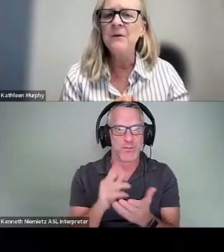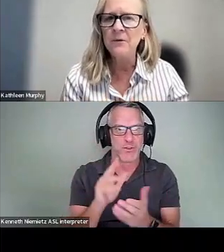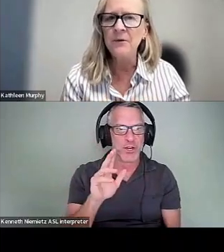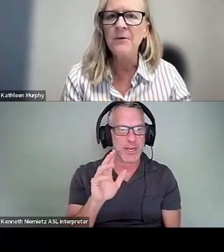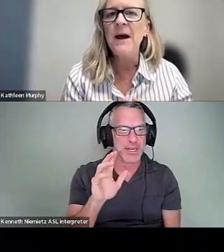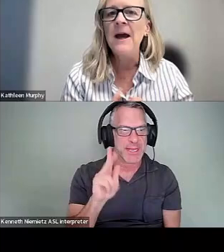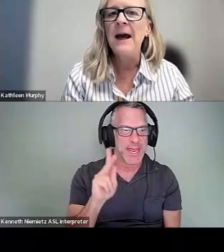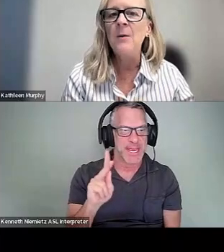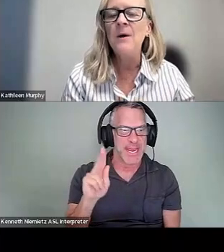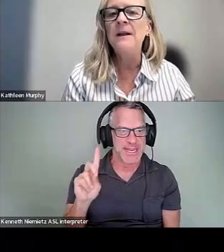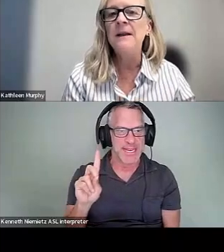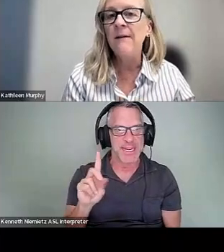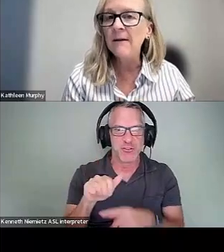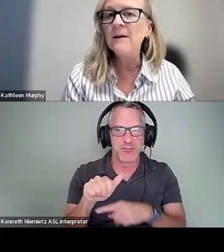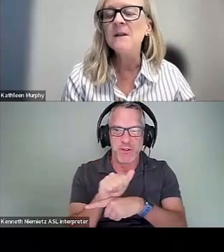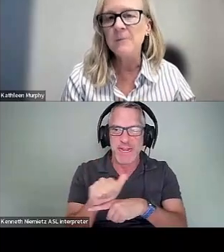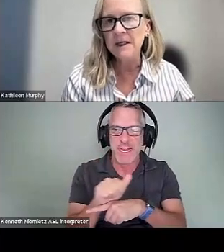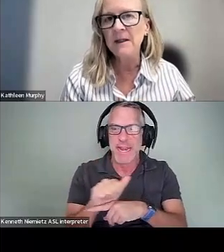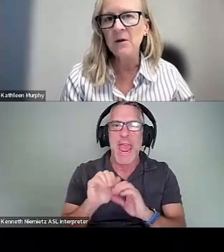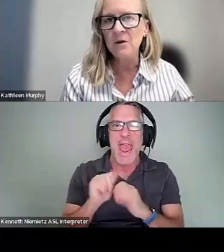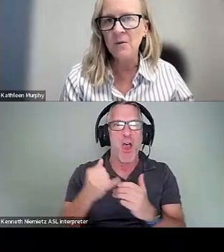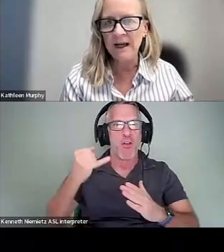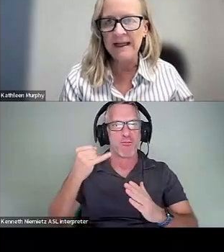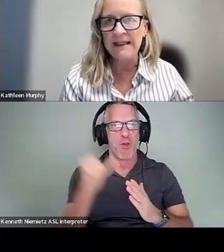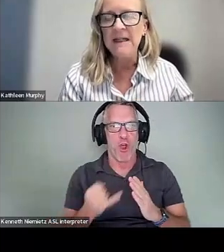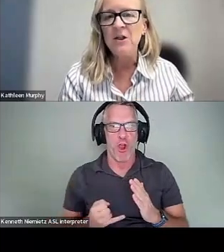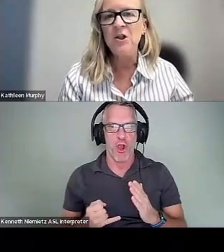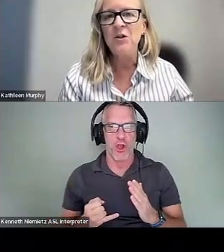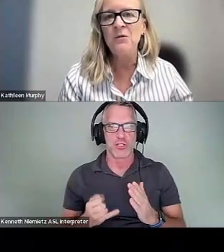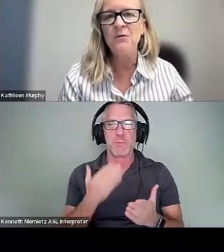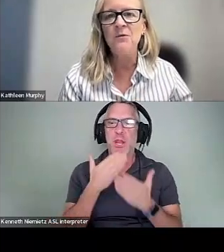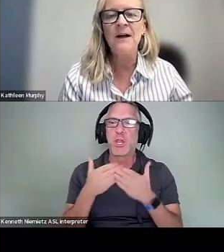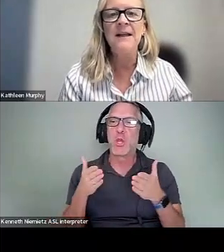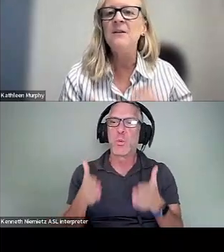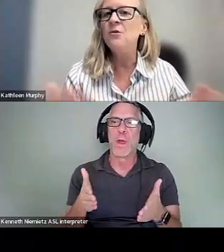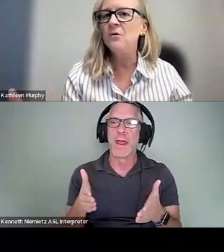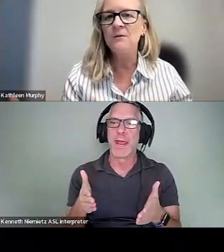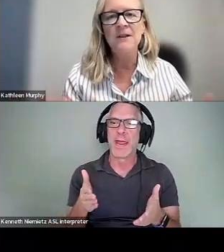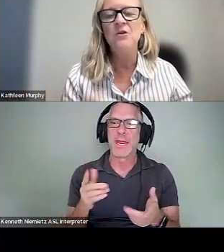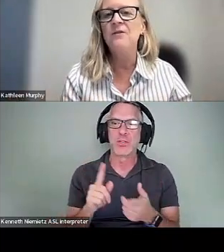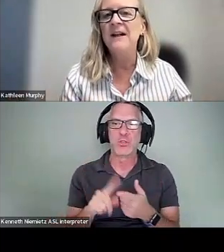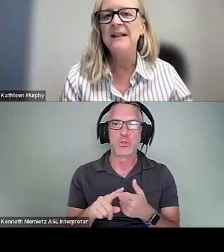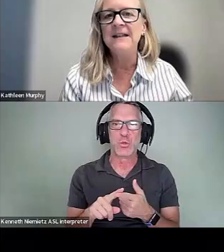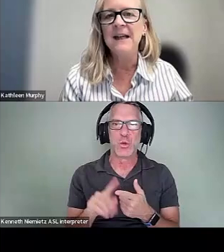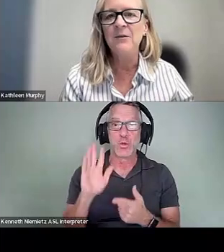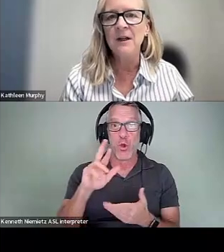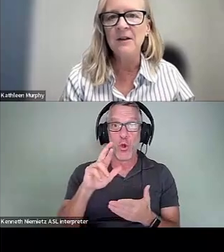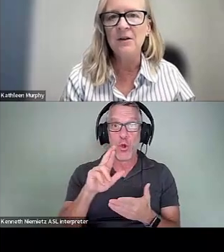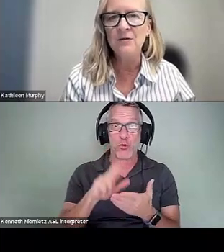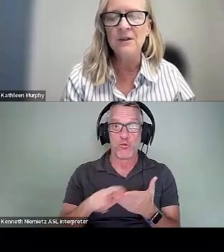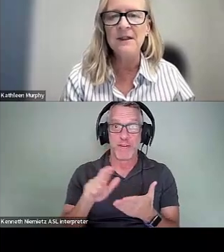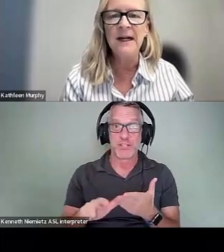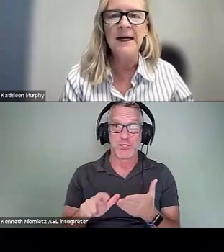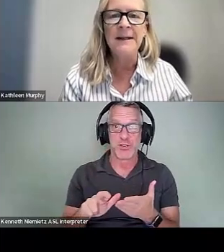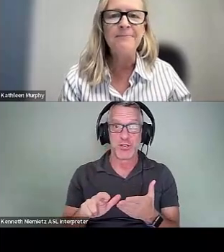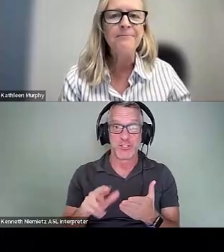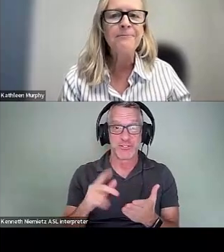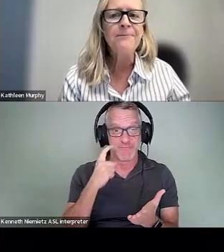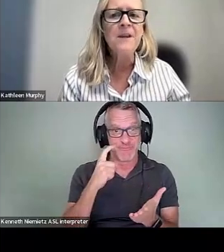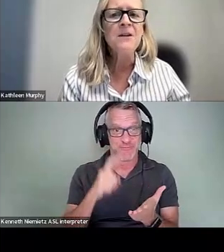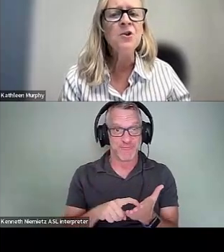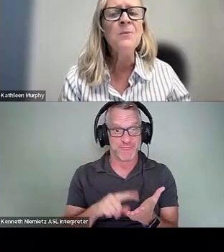thinking through how might the arts be a good way to get your research findings out and used. So,